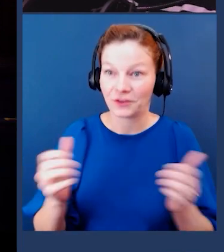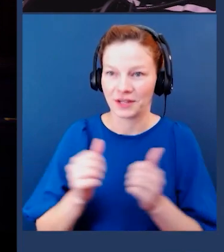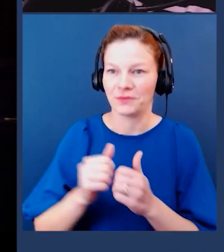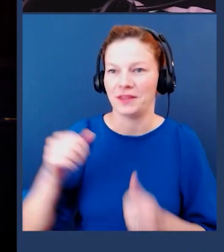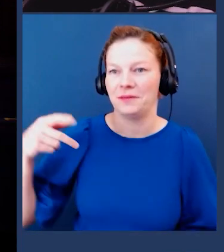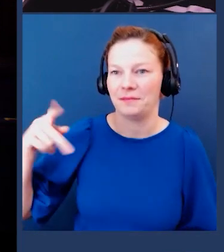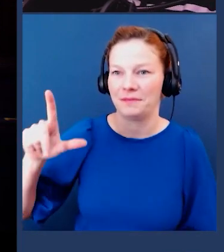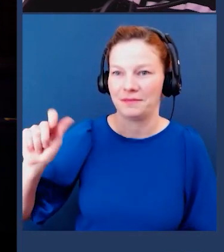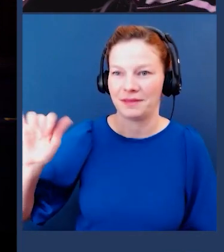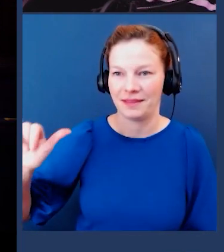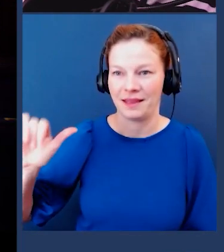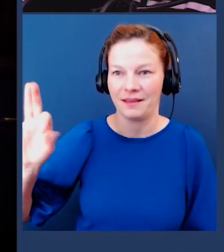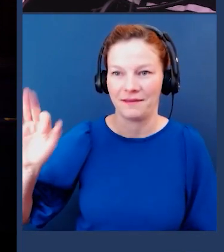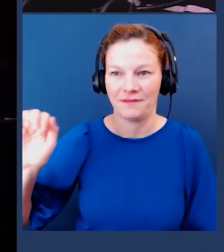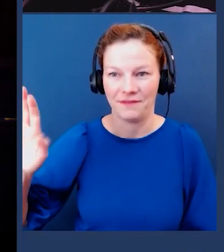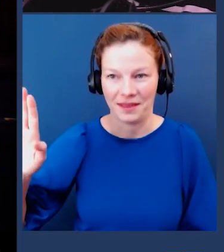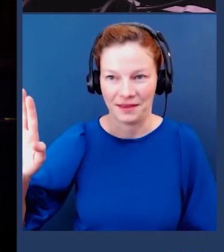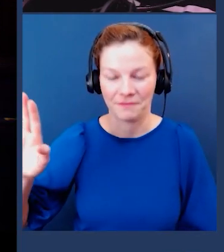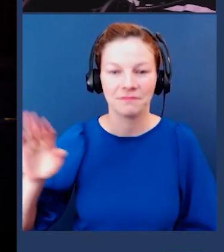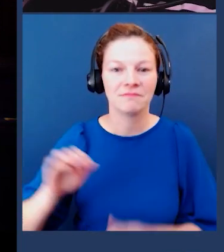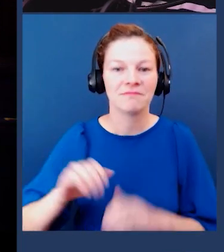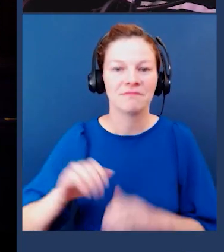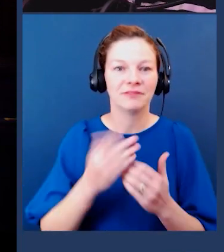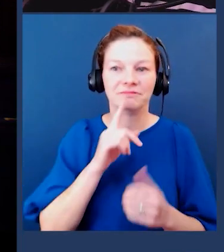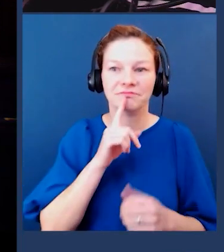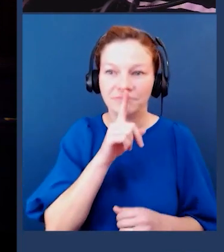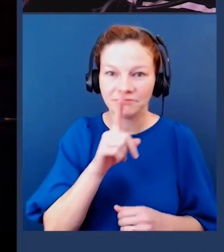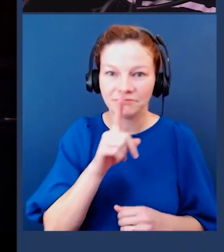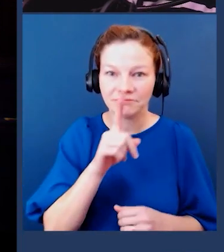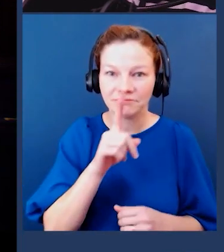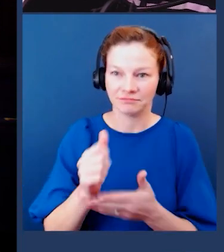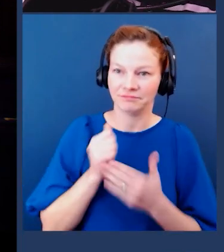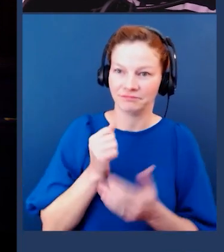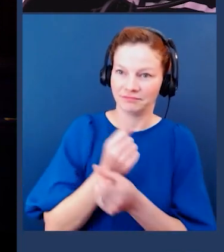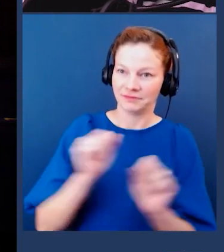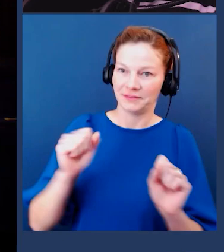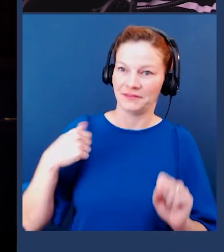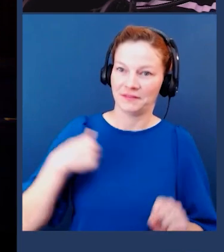and how it actually save us, because there's a lot of the thing that Brendan has shown you